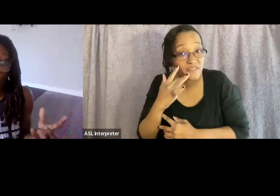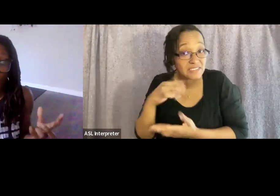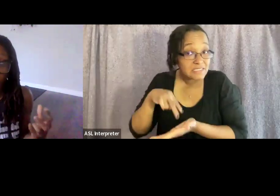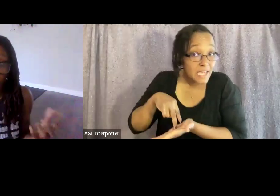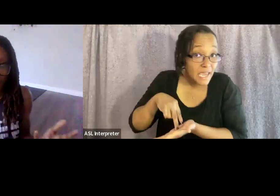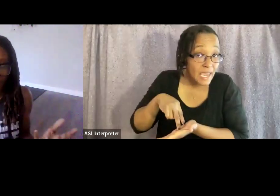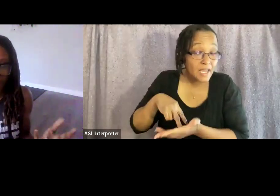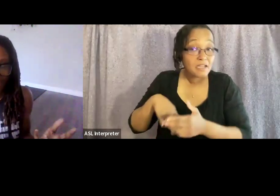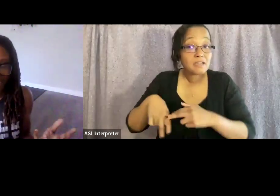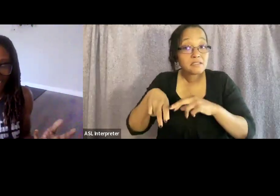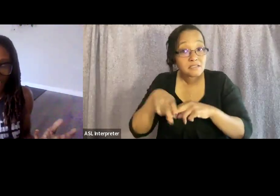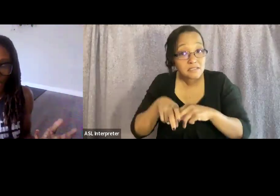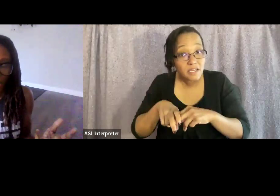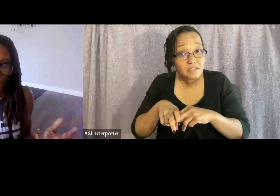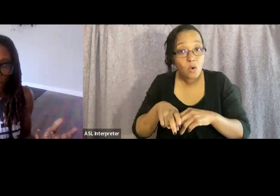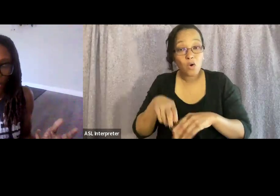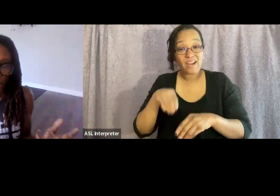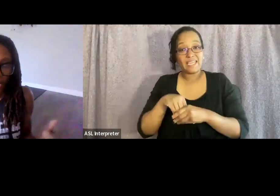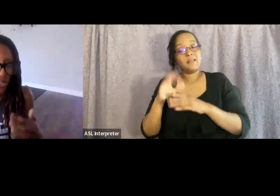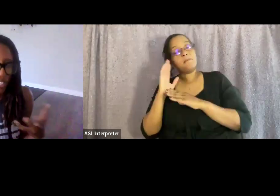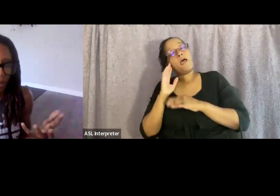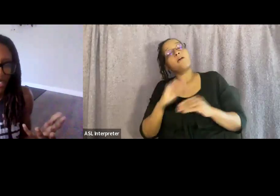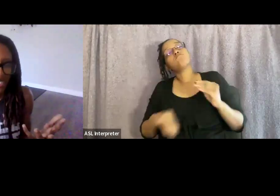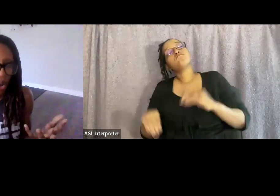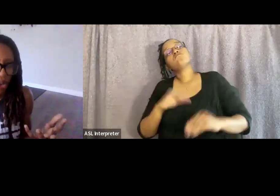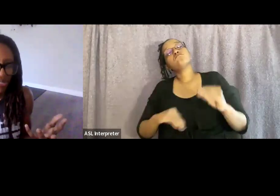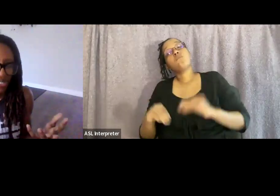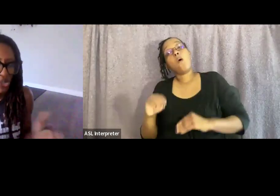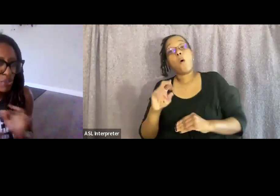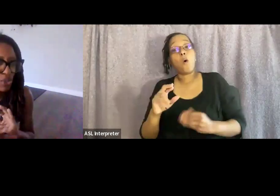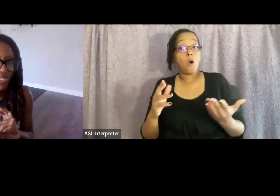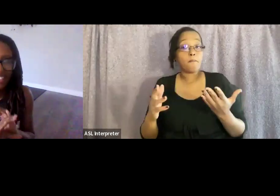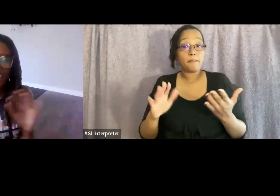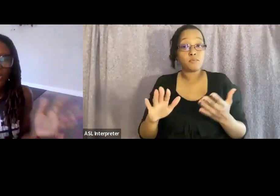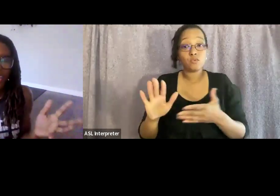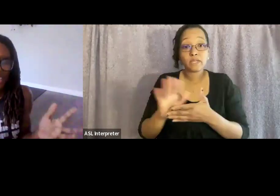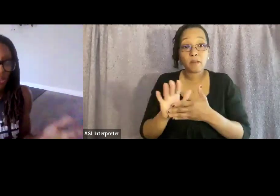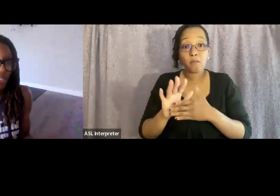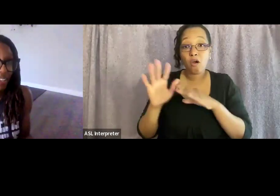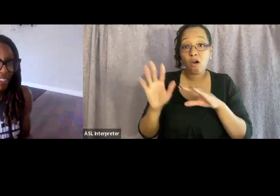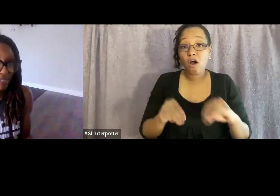or move from a bed, or if your camera is off, you can move in any way that you would like.